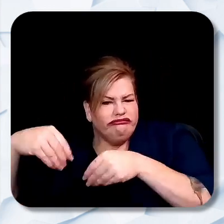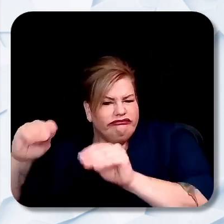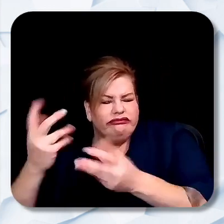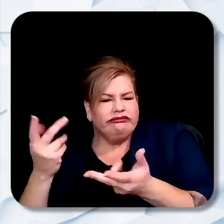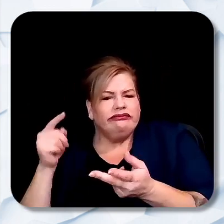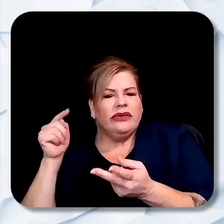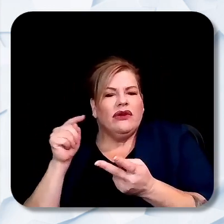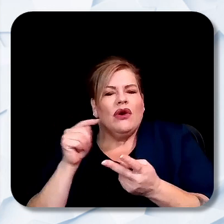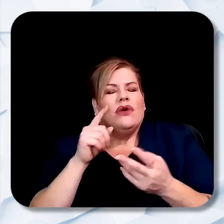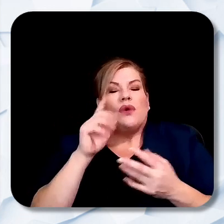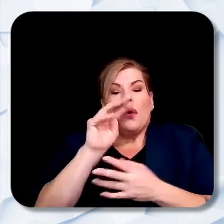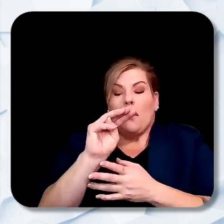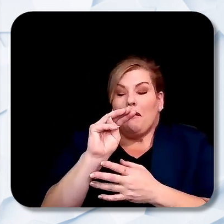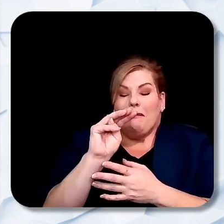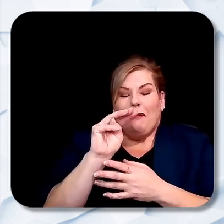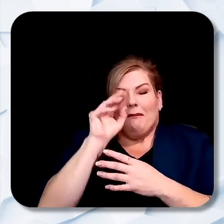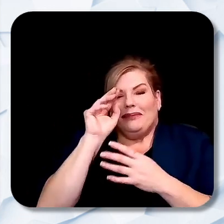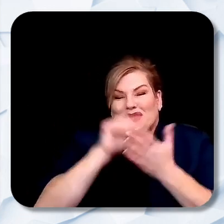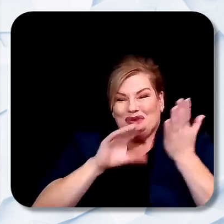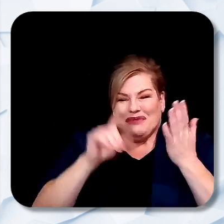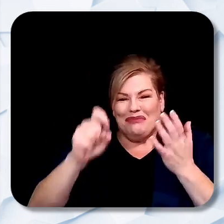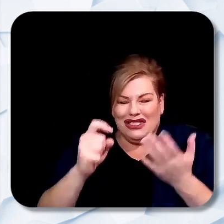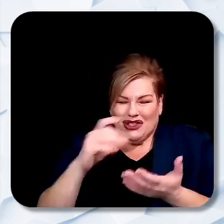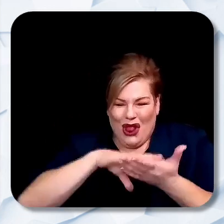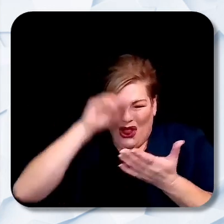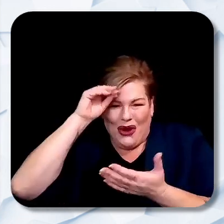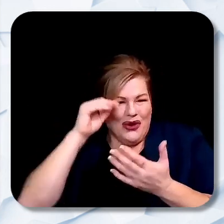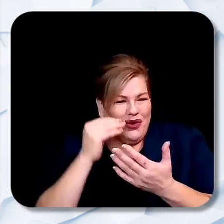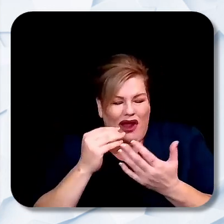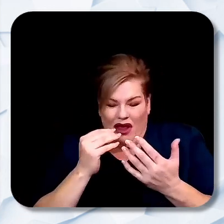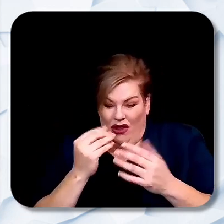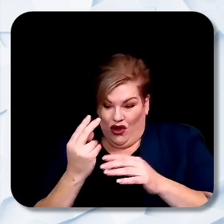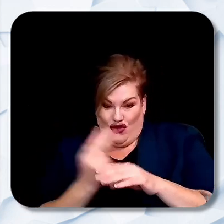mean? The prescriptions and not prescription medicines, so of course, it gets more scaffolded.